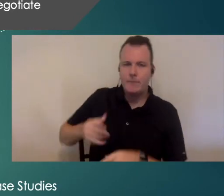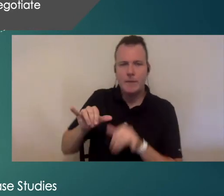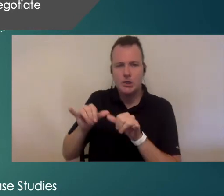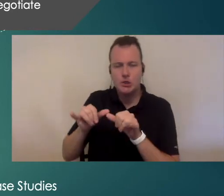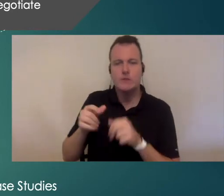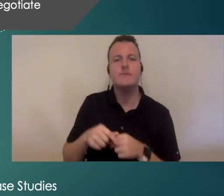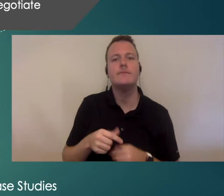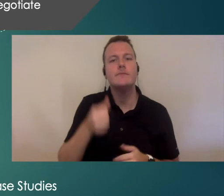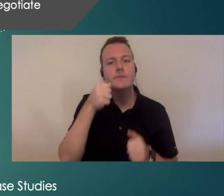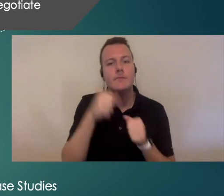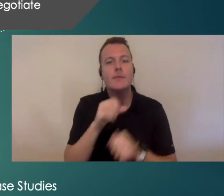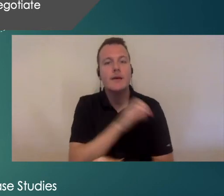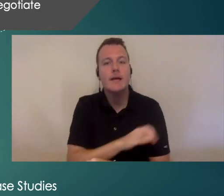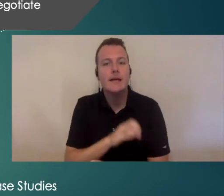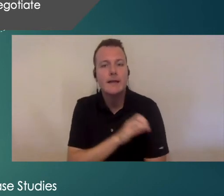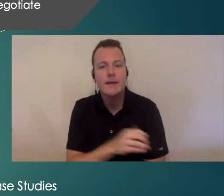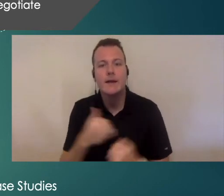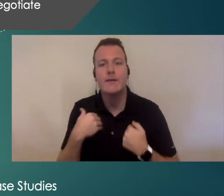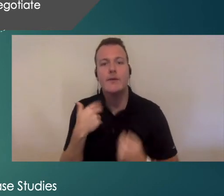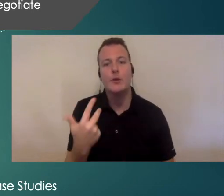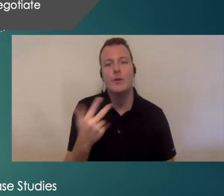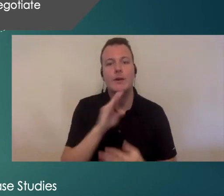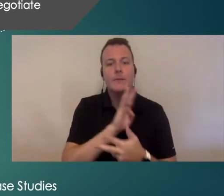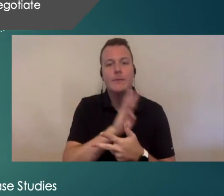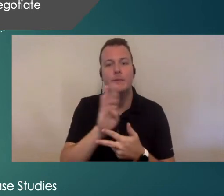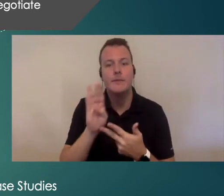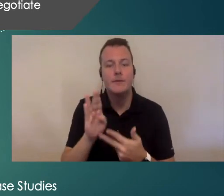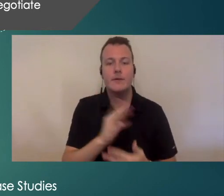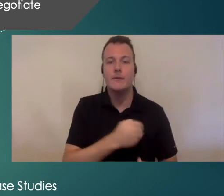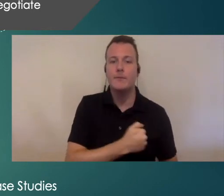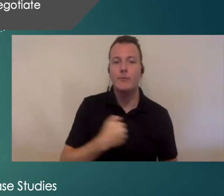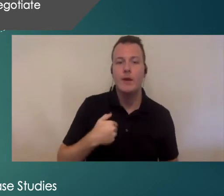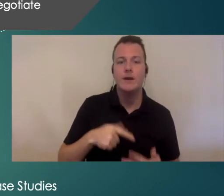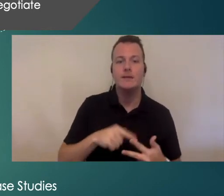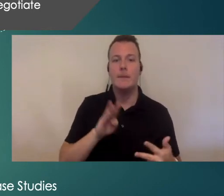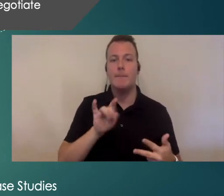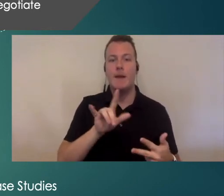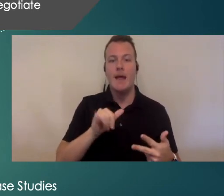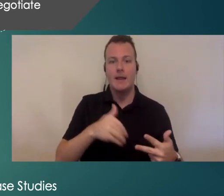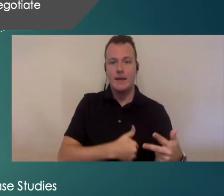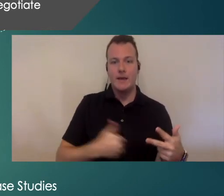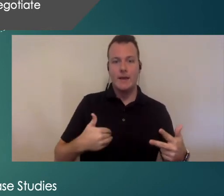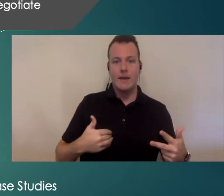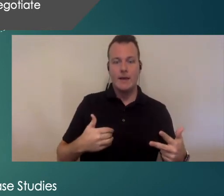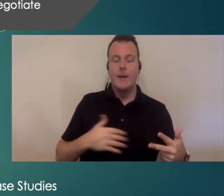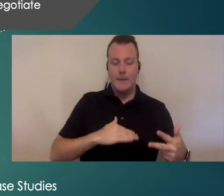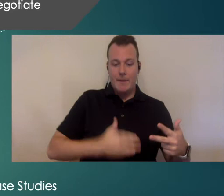the clinic, we have the three Bs, and they were breast, belly, and butt. And so